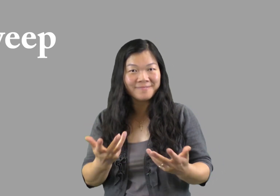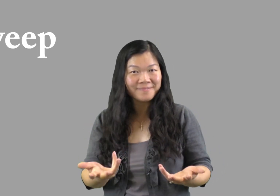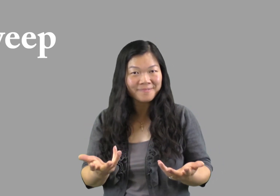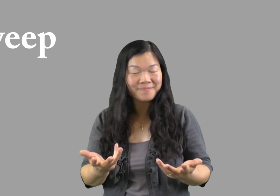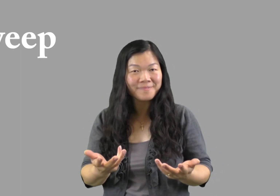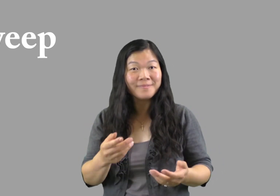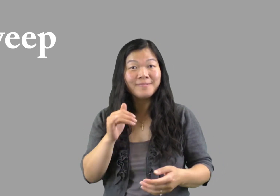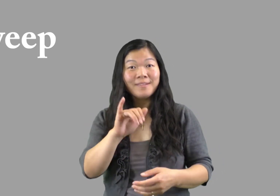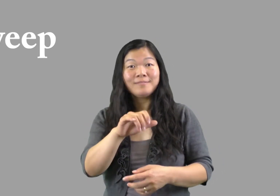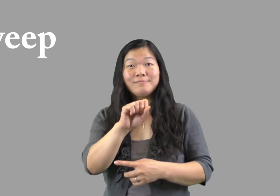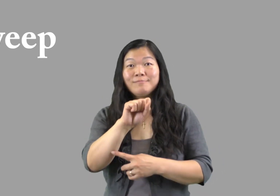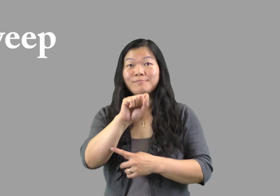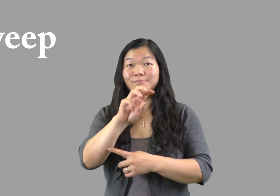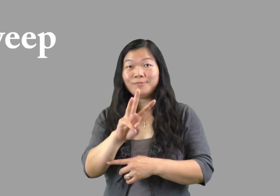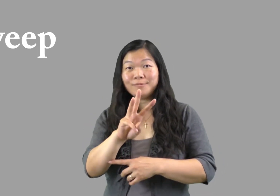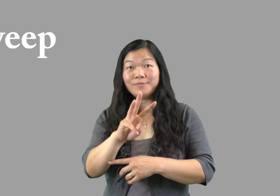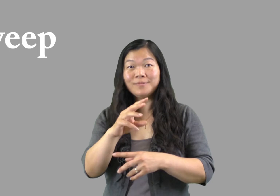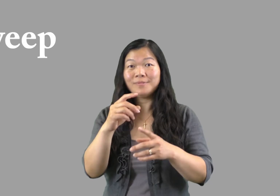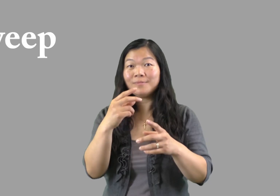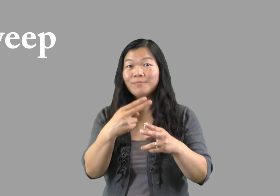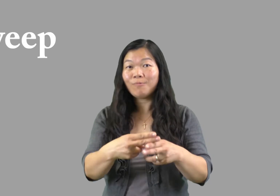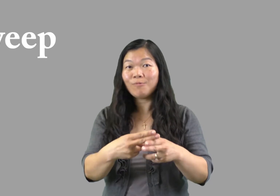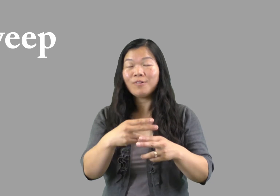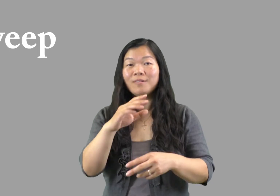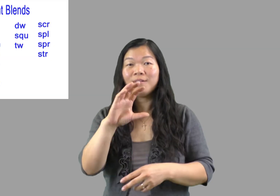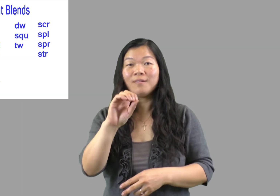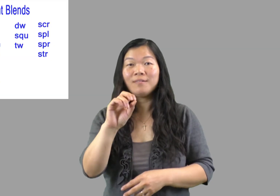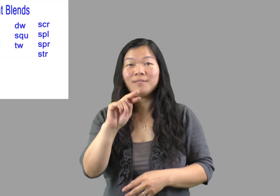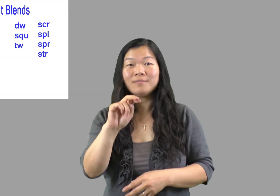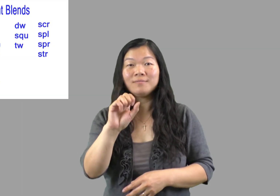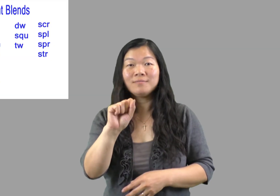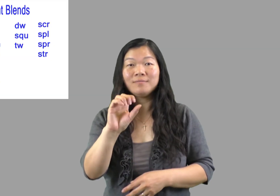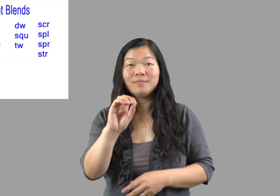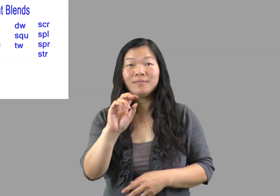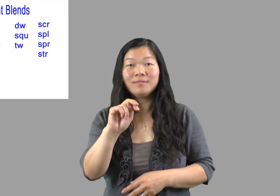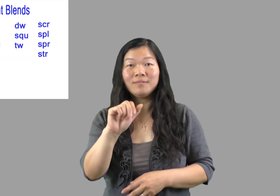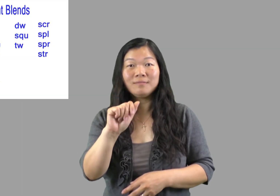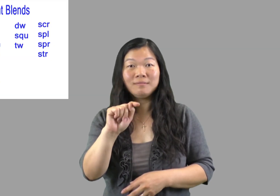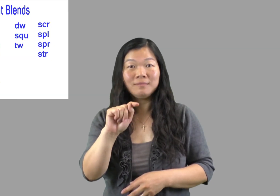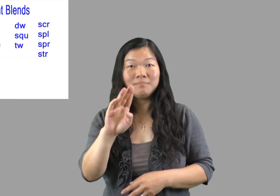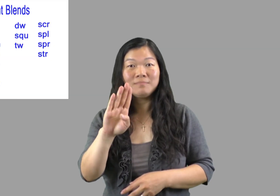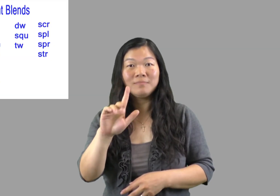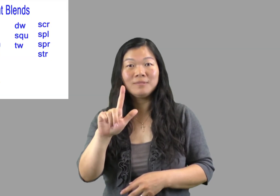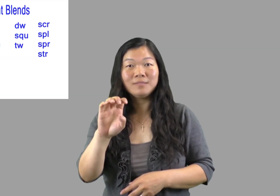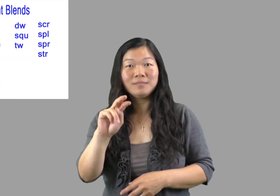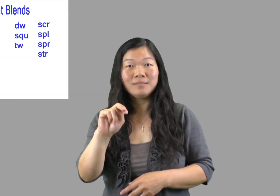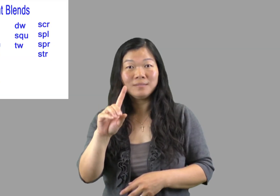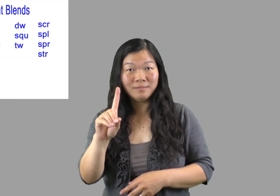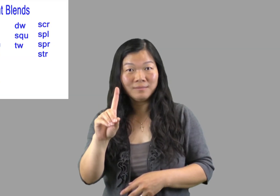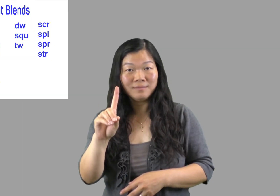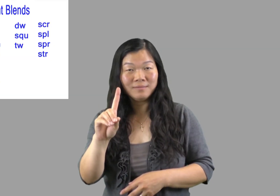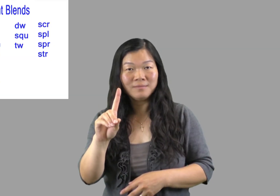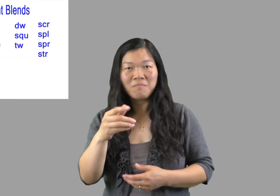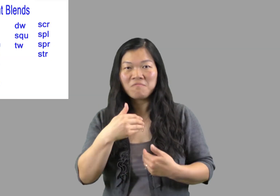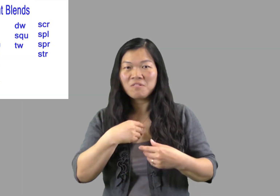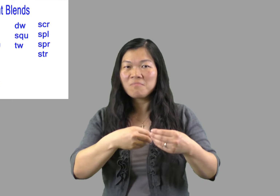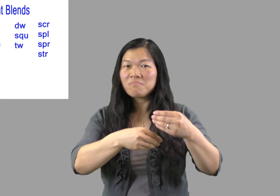The ‘sw’ combination is called a consonant blend.